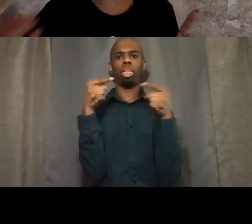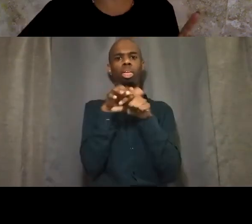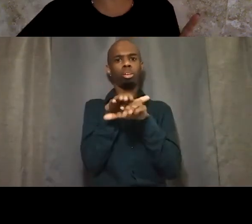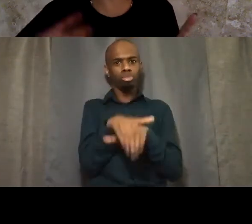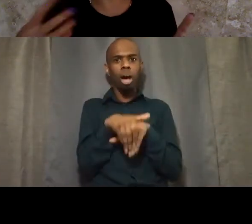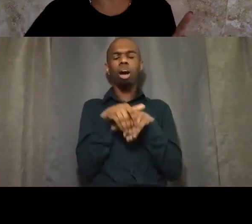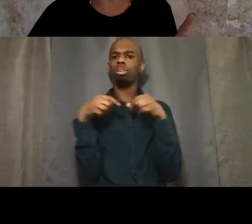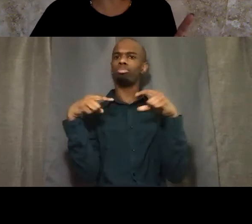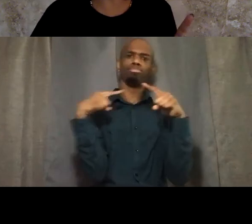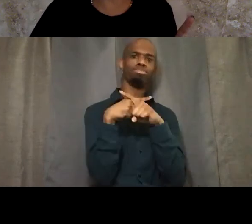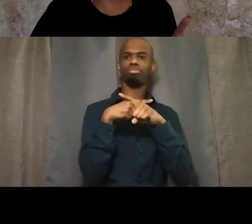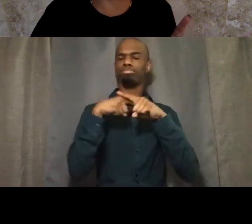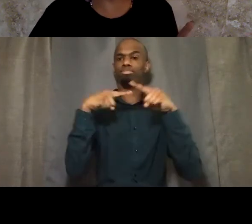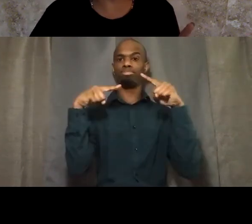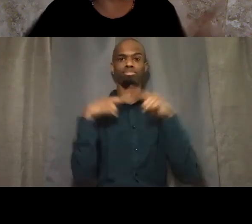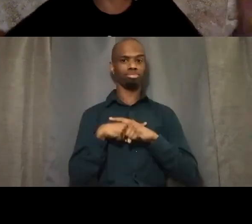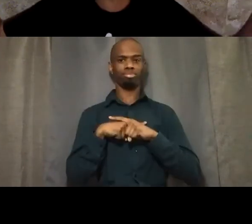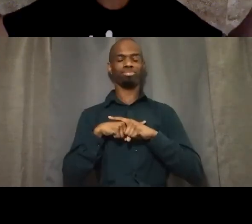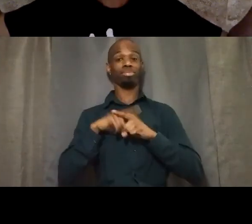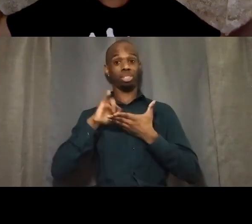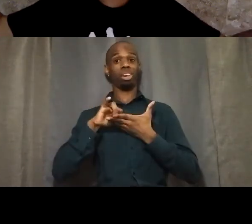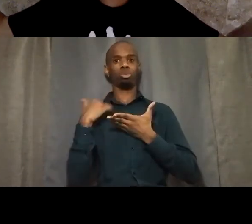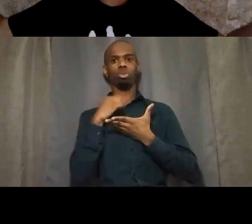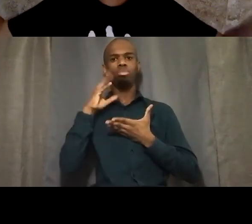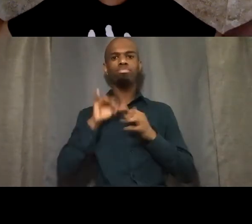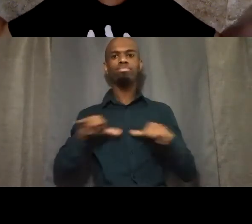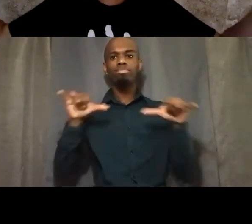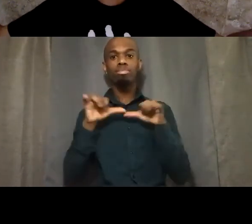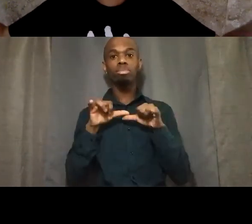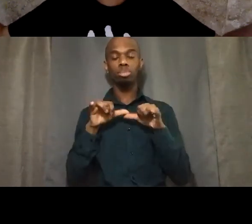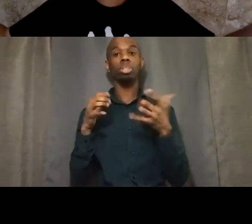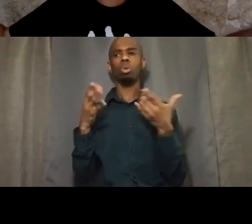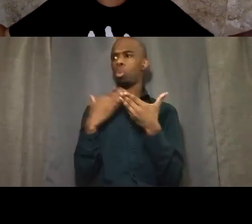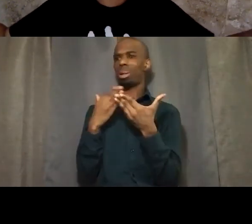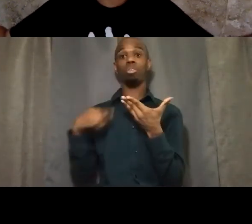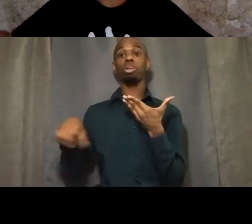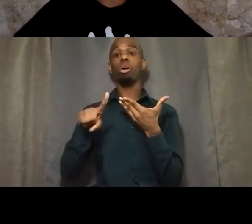that we've birthed, right. You can't, because this is a system that we didn't create.